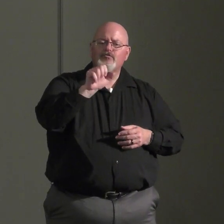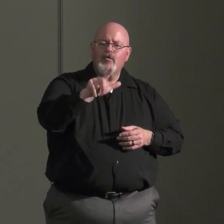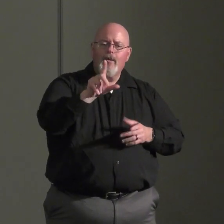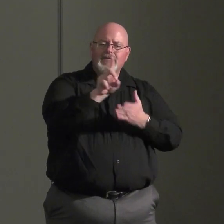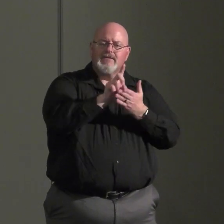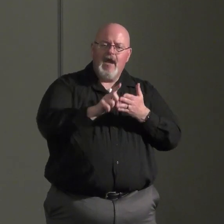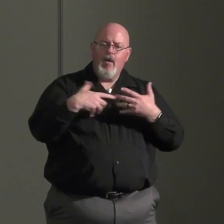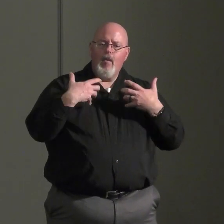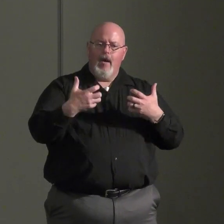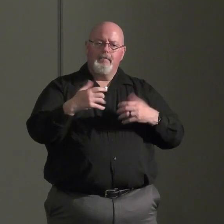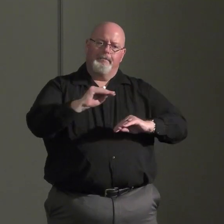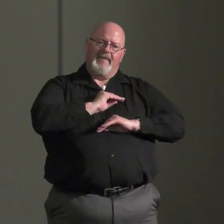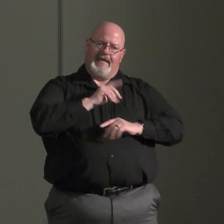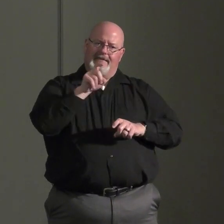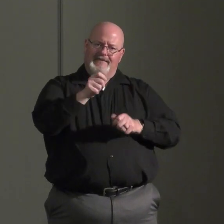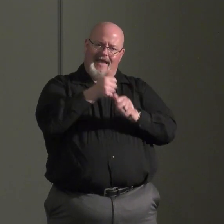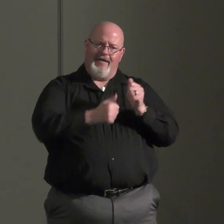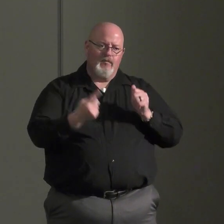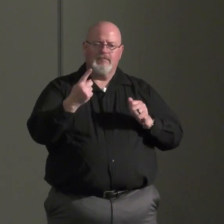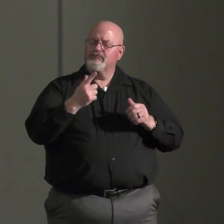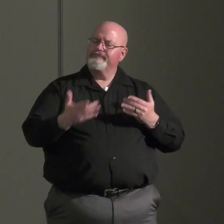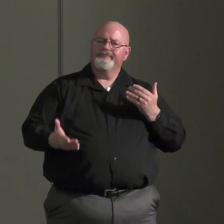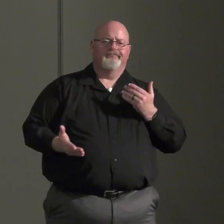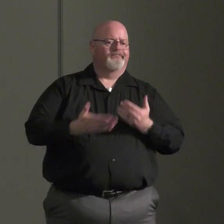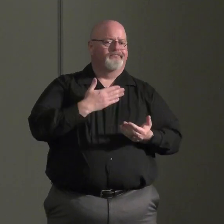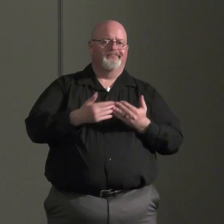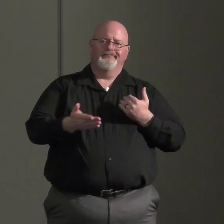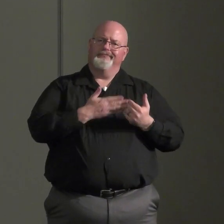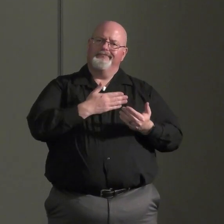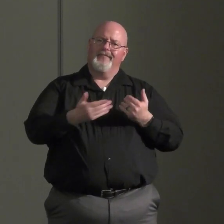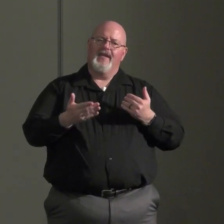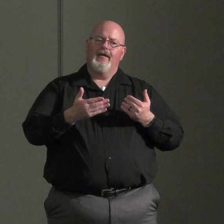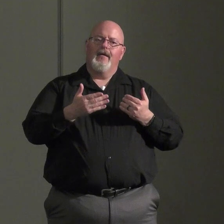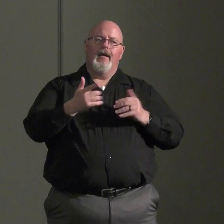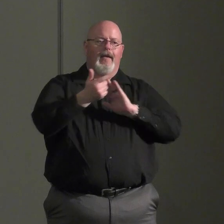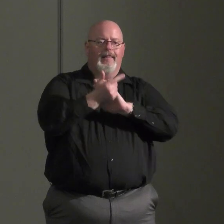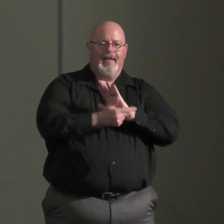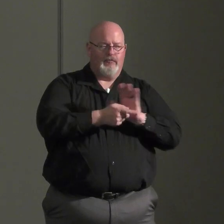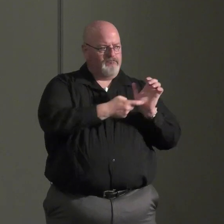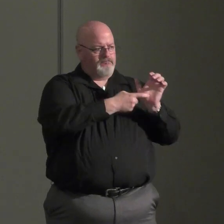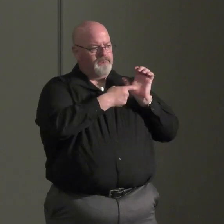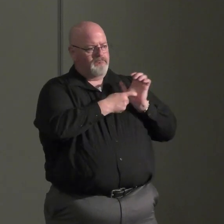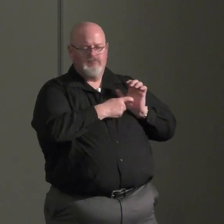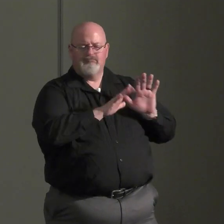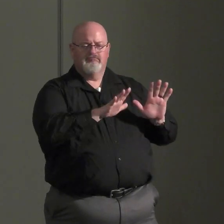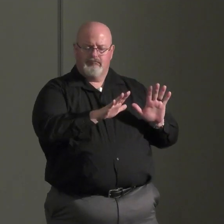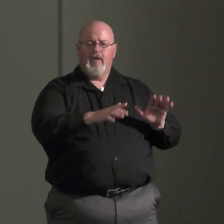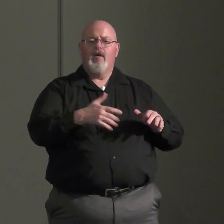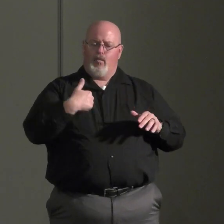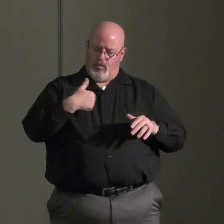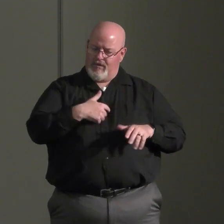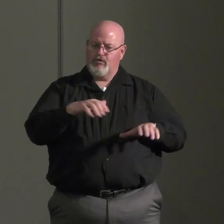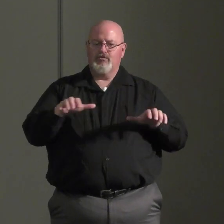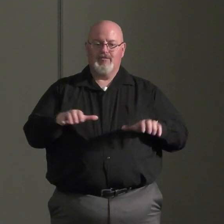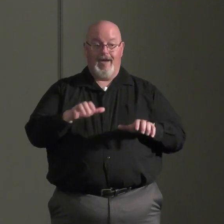to meet the needs of everyone regardless of the legal mandates we are doing not what is only legal